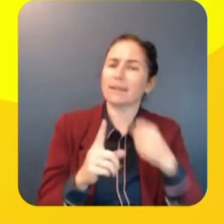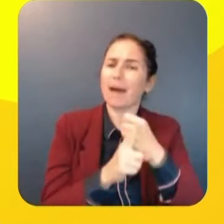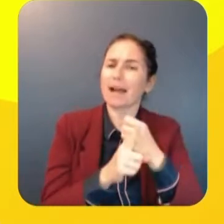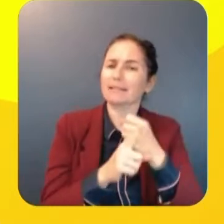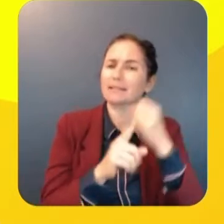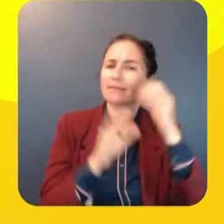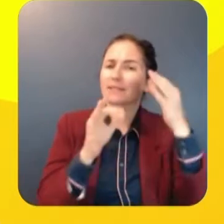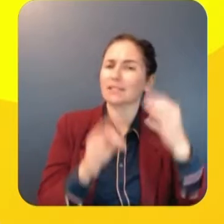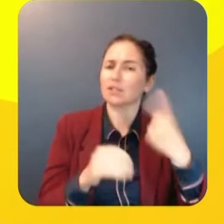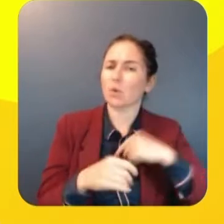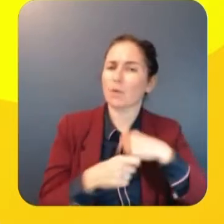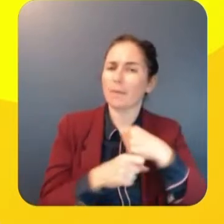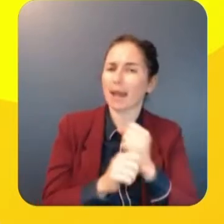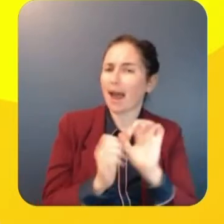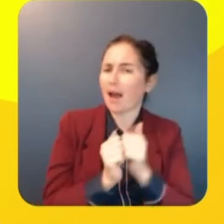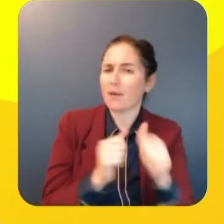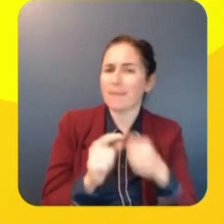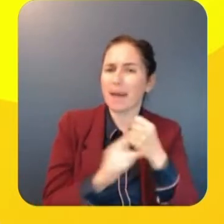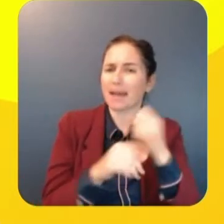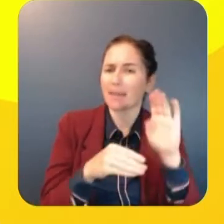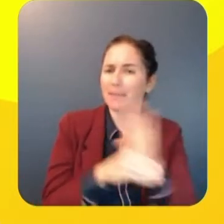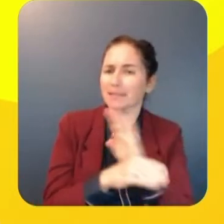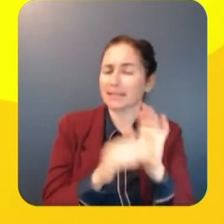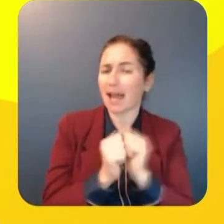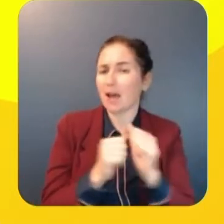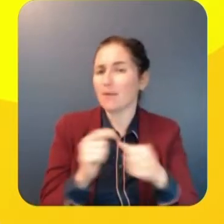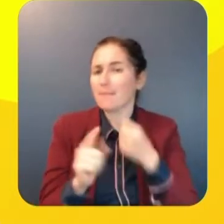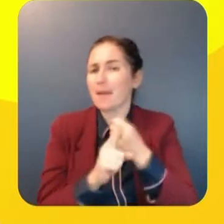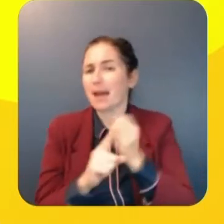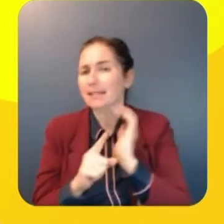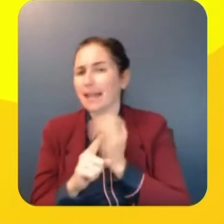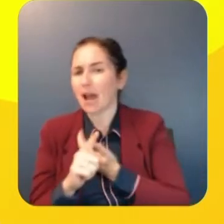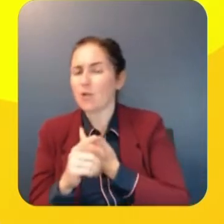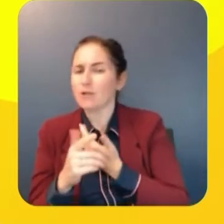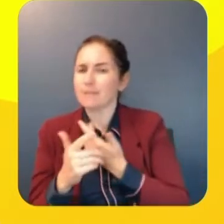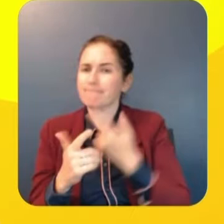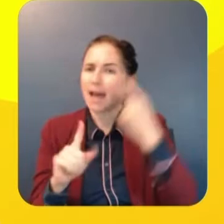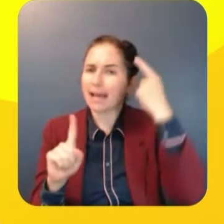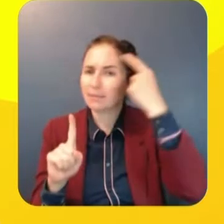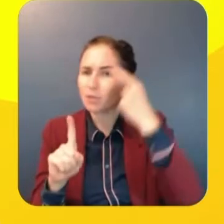How does it impact the business? How does it impact our kind of aspirations around the markets that we're trying to get into?